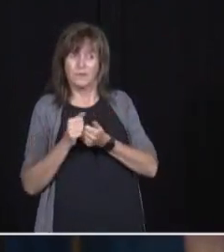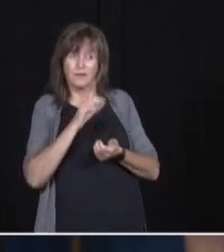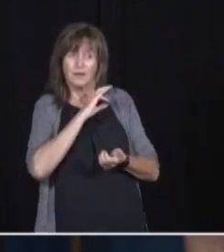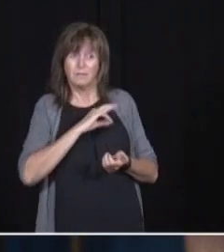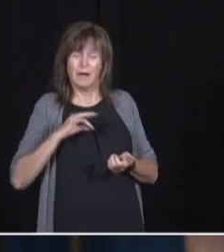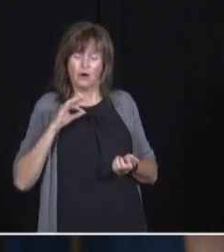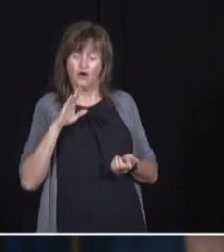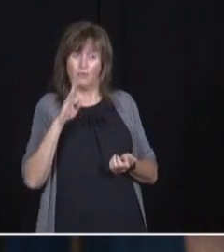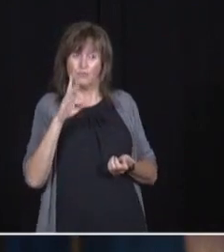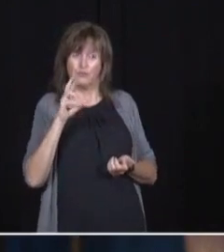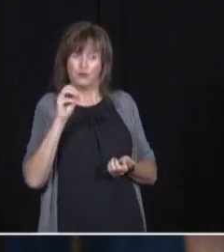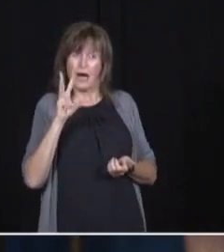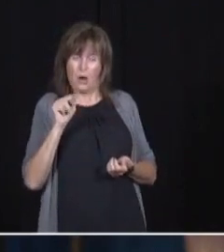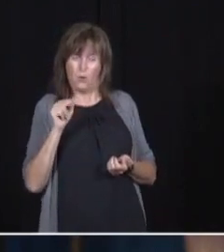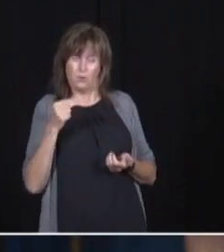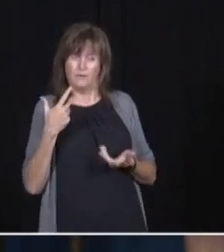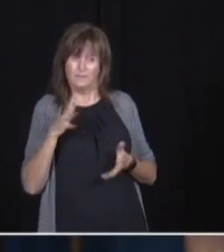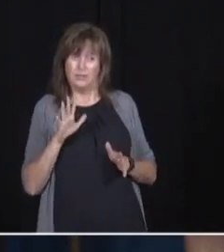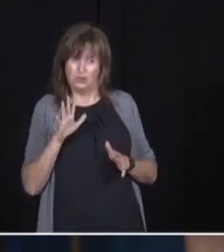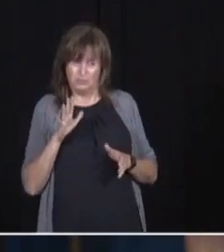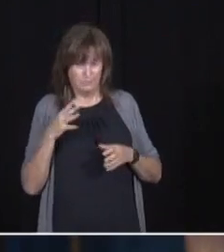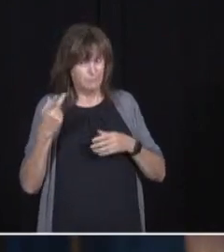And he agrees 100%.